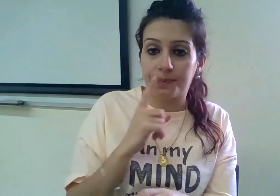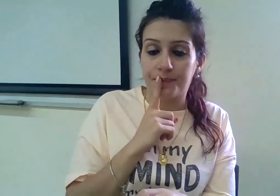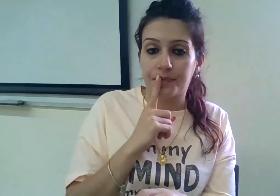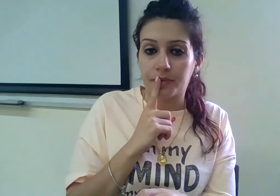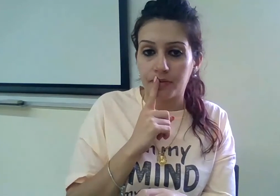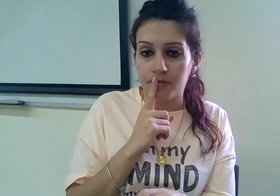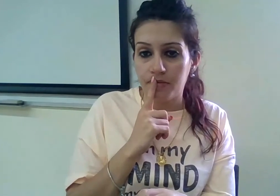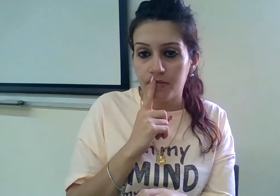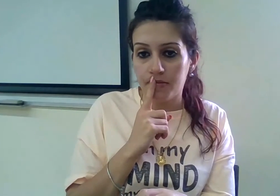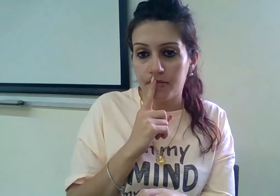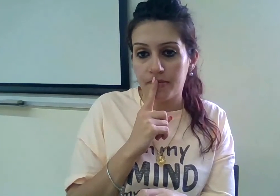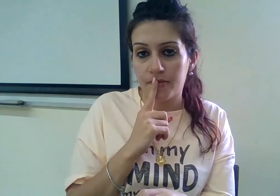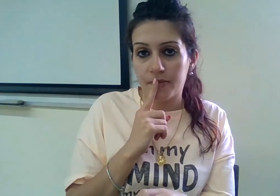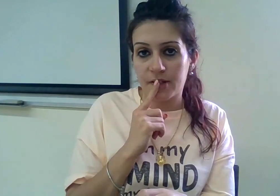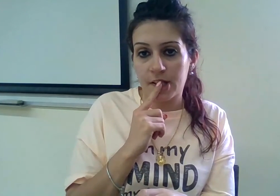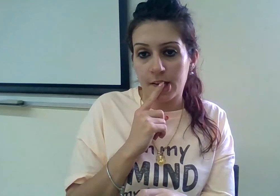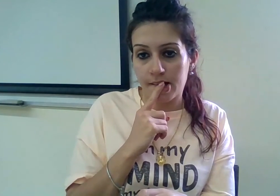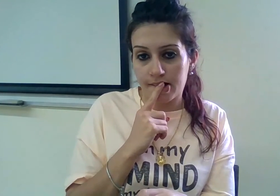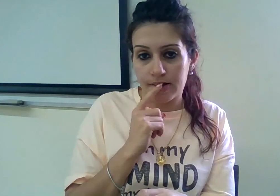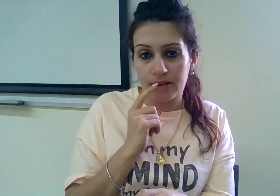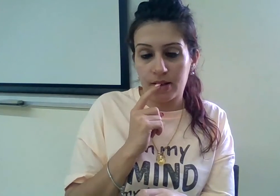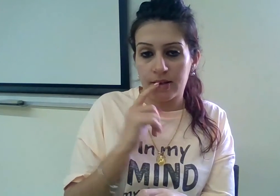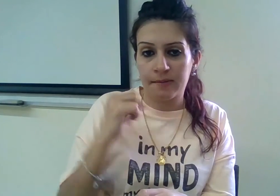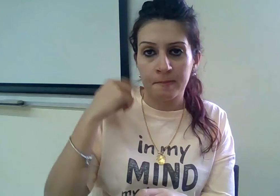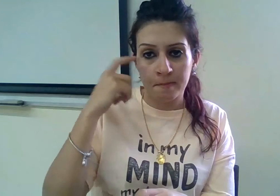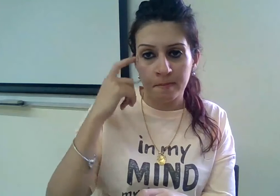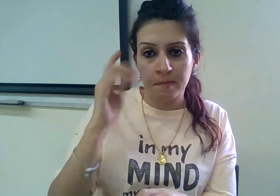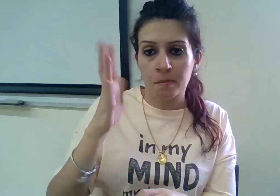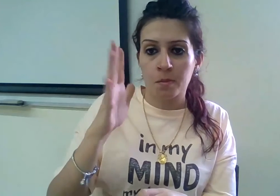because they are the closest to the children, and a professional